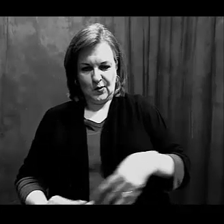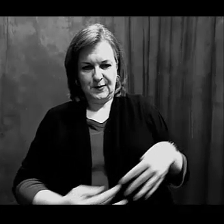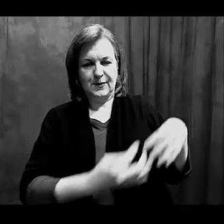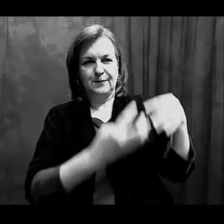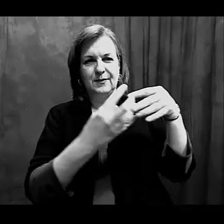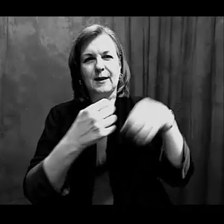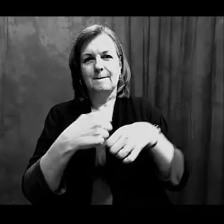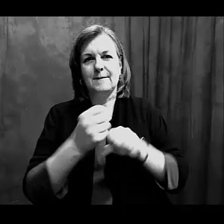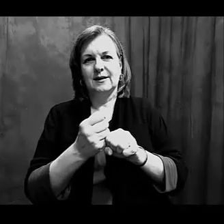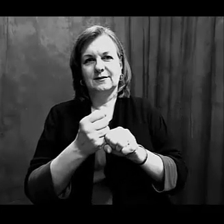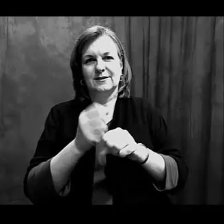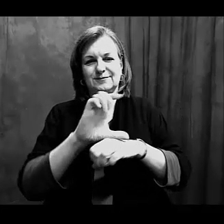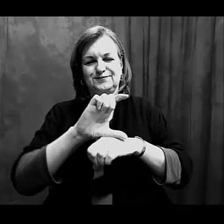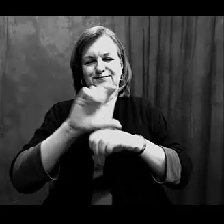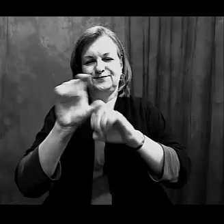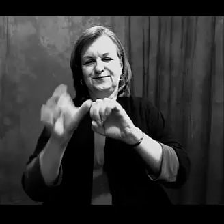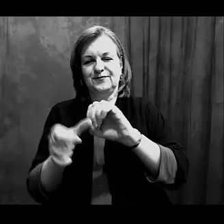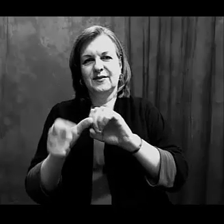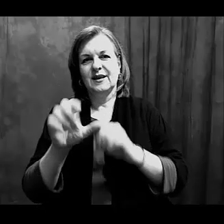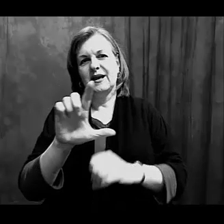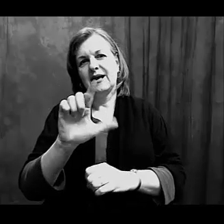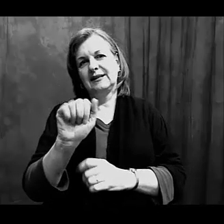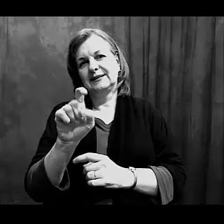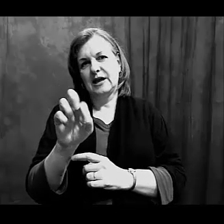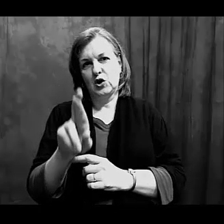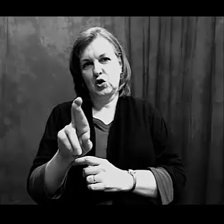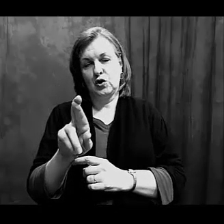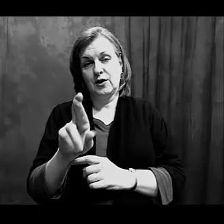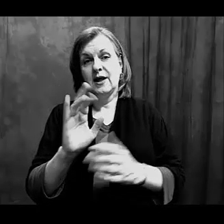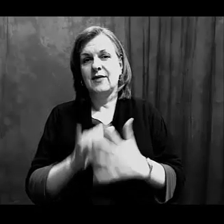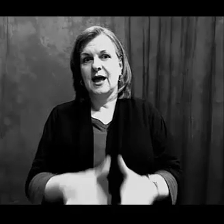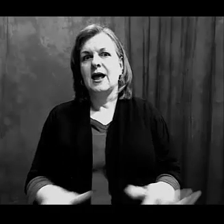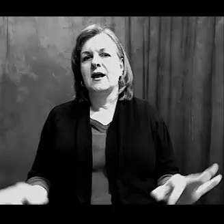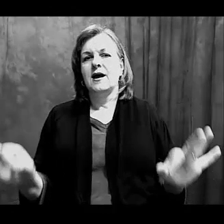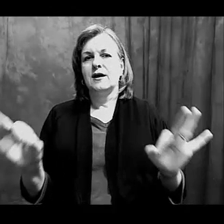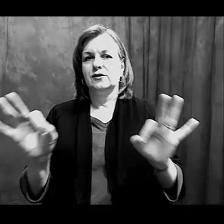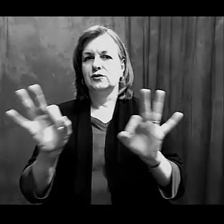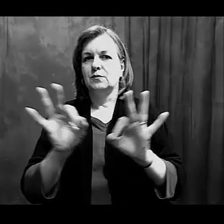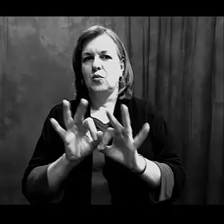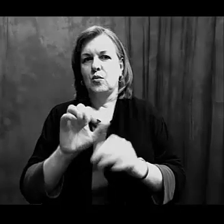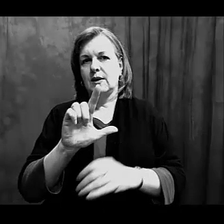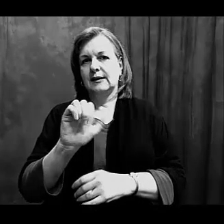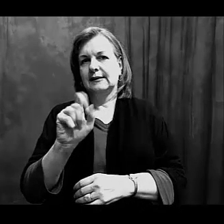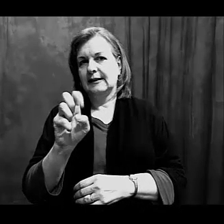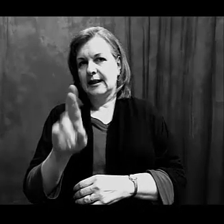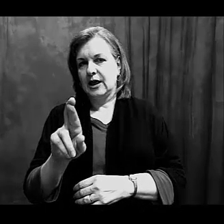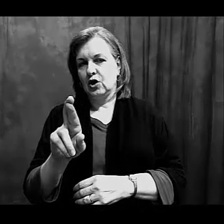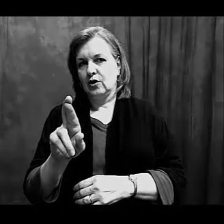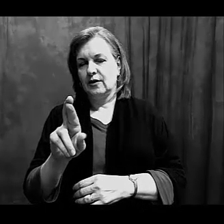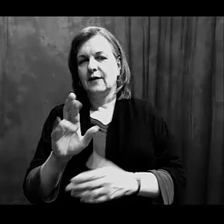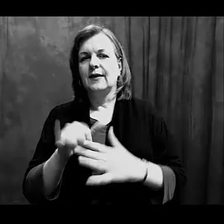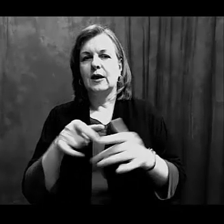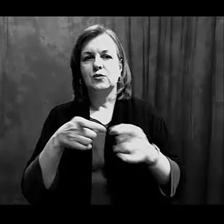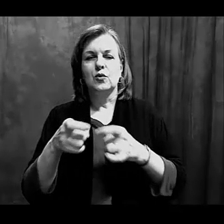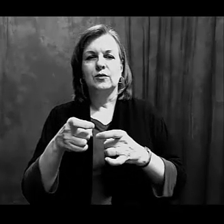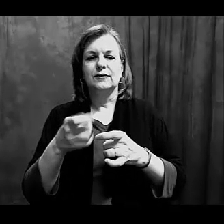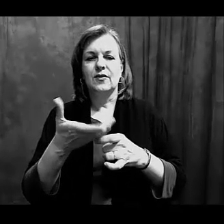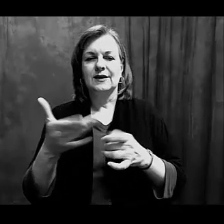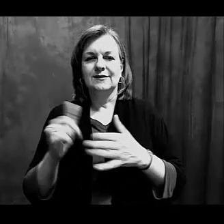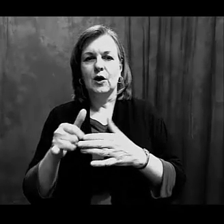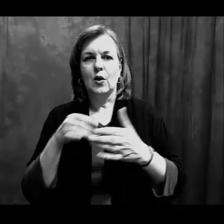and forms this layer -- this layer is going to be critical for us when we talk about things moving in and out of your cell